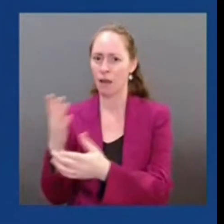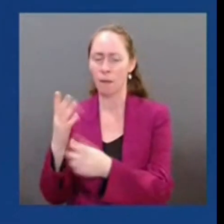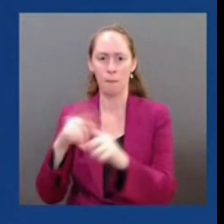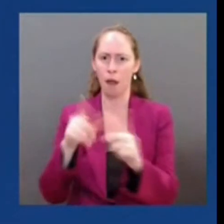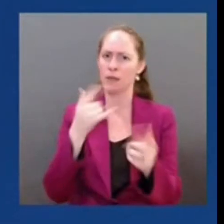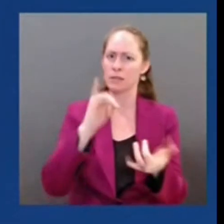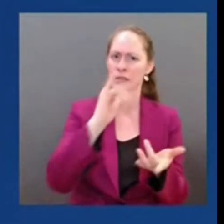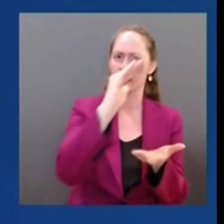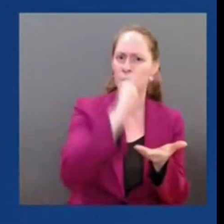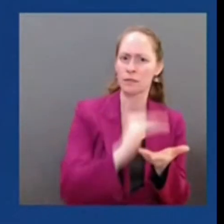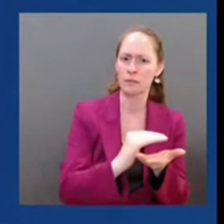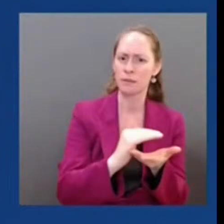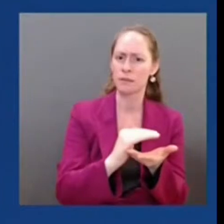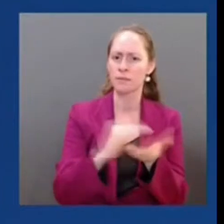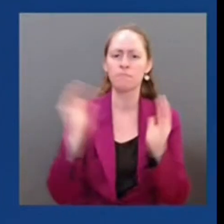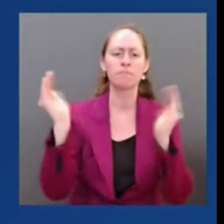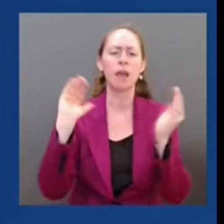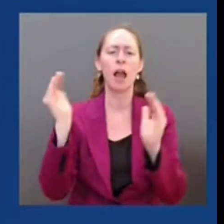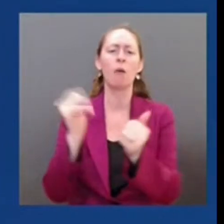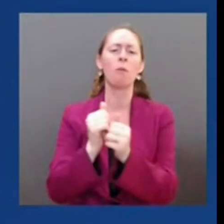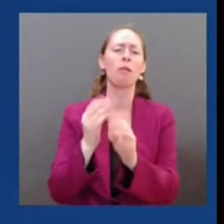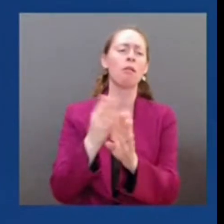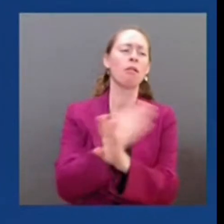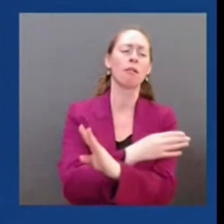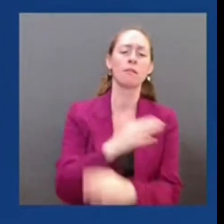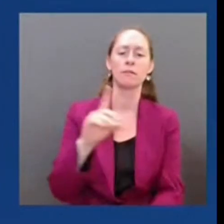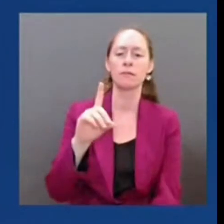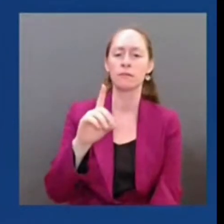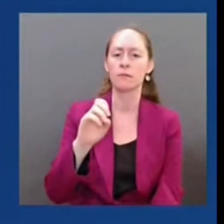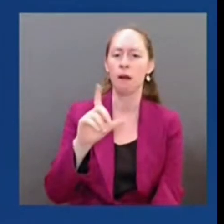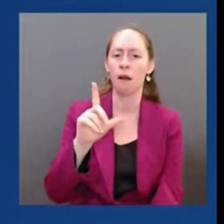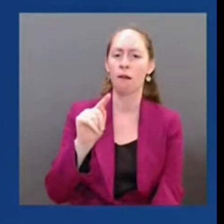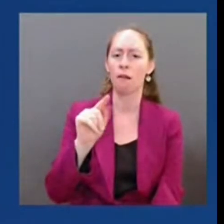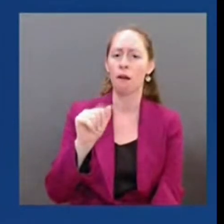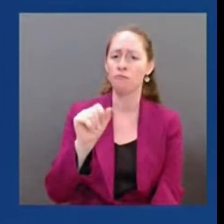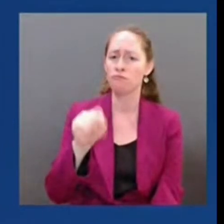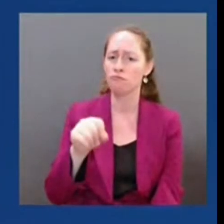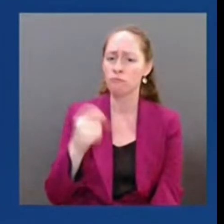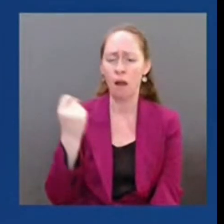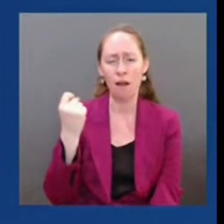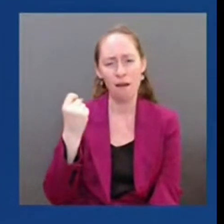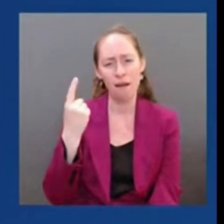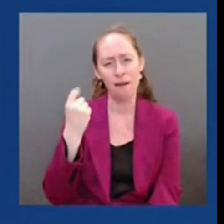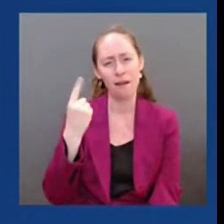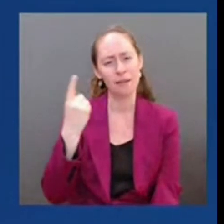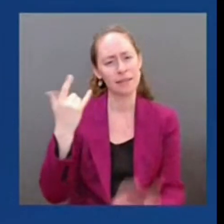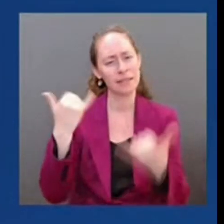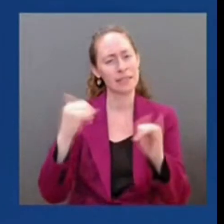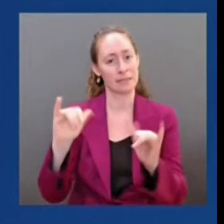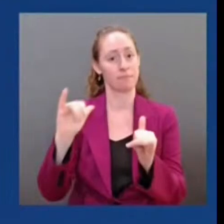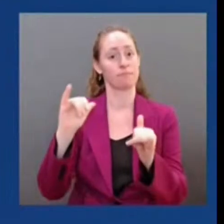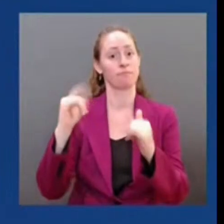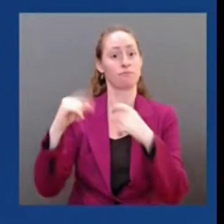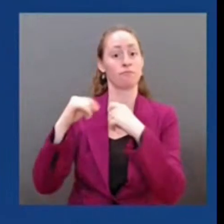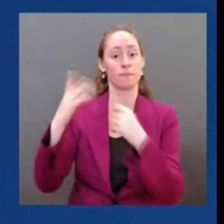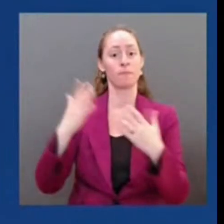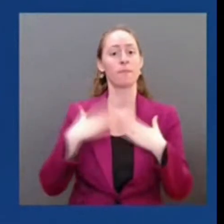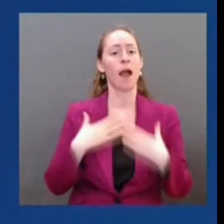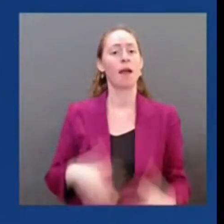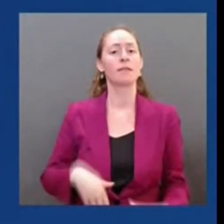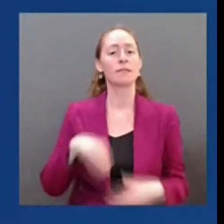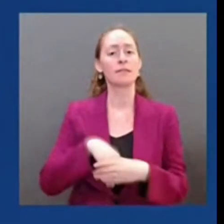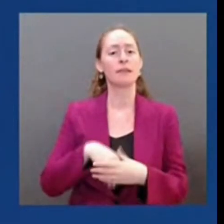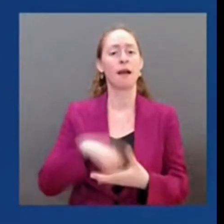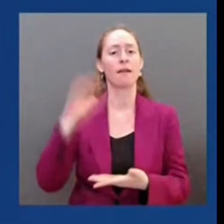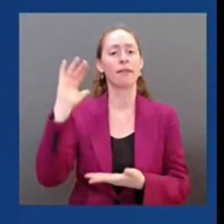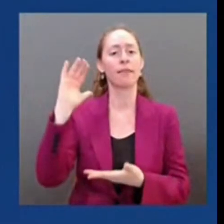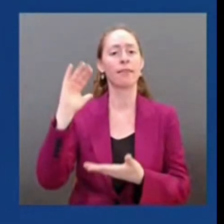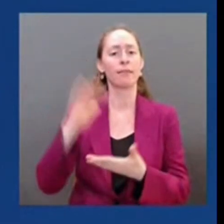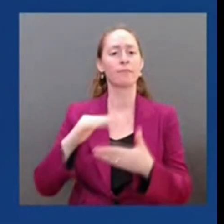CLEARLY IS MUCH LESS THAN IT